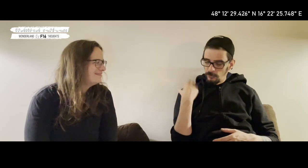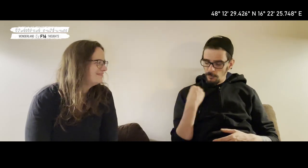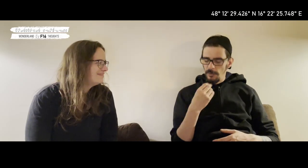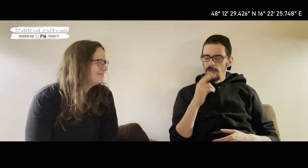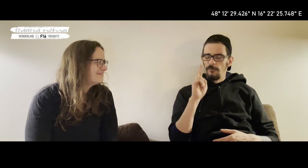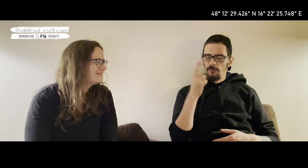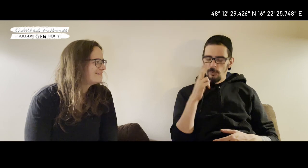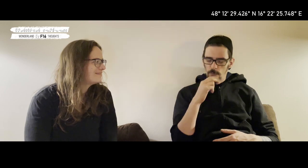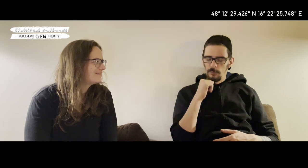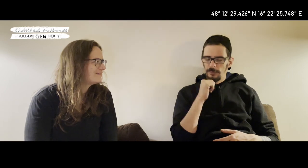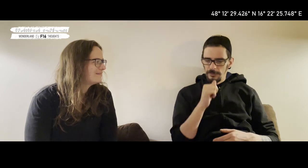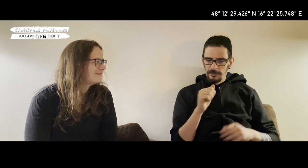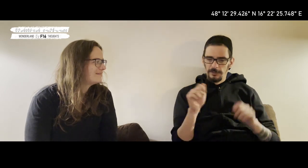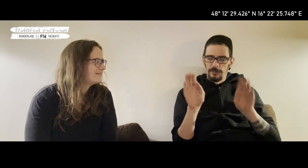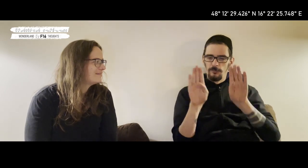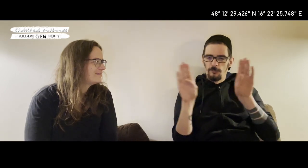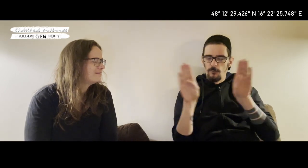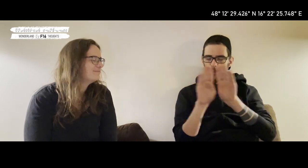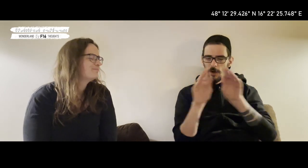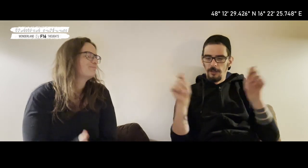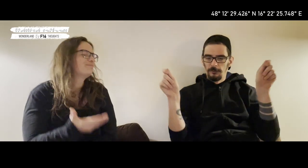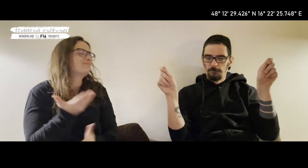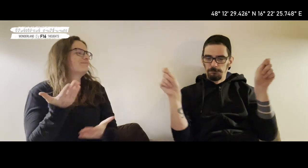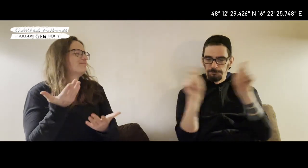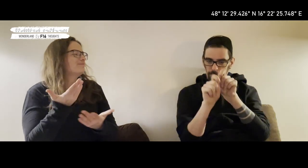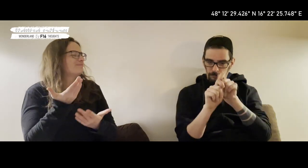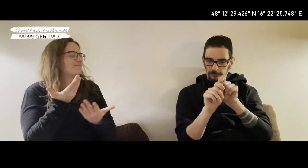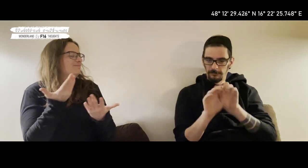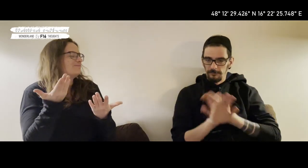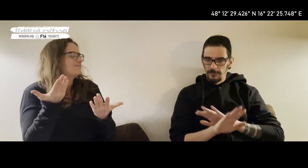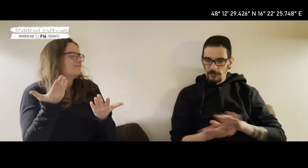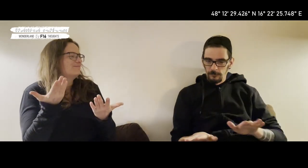And now the question again: Why is the curtain still not drawn?